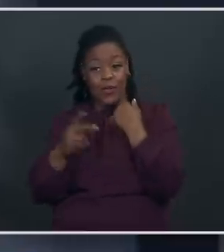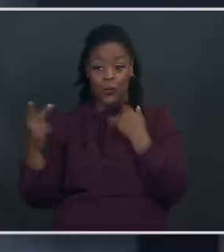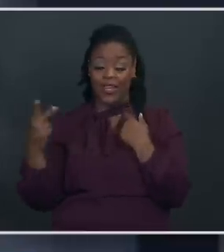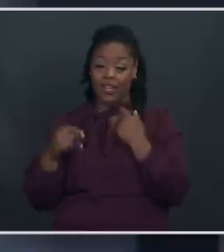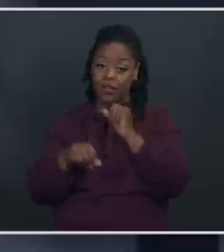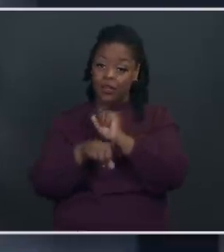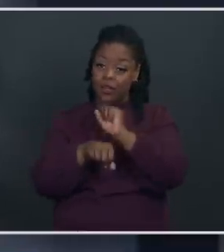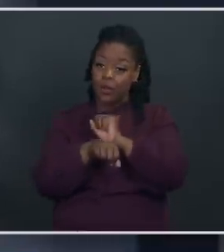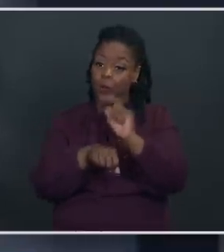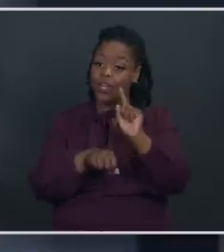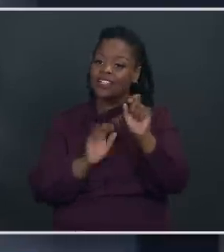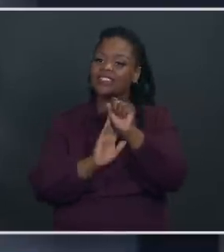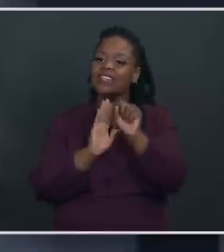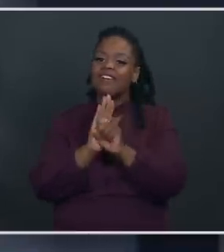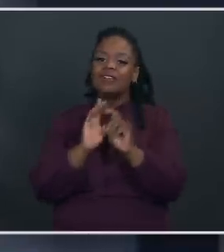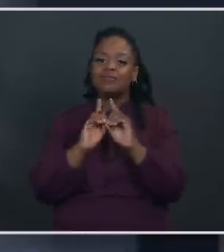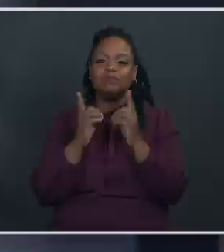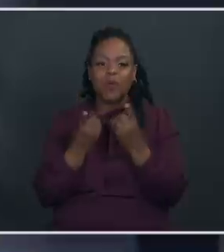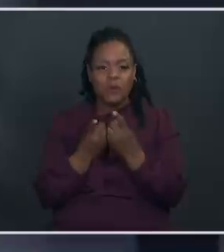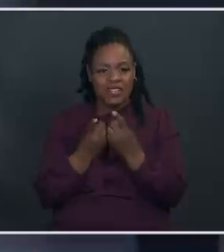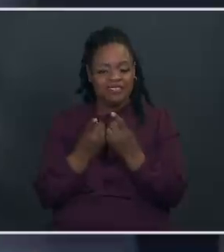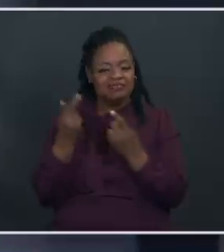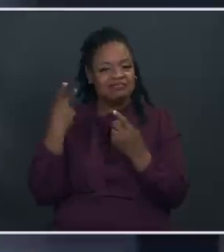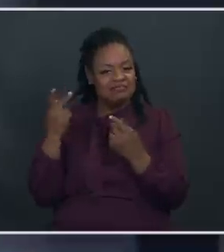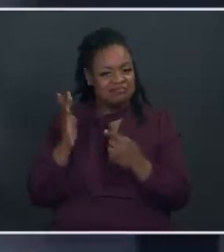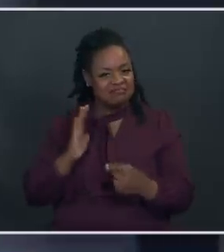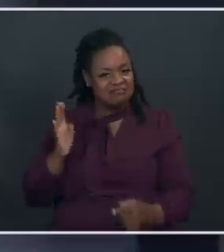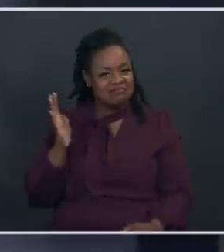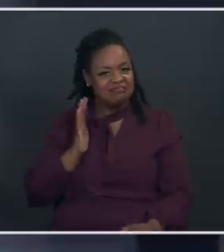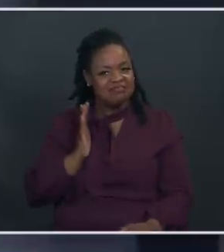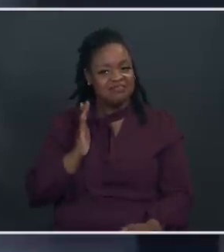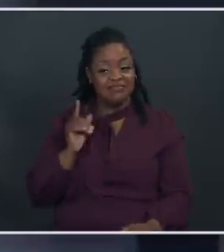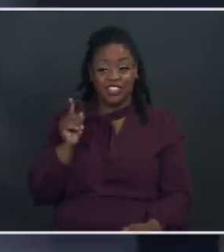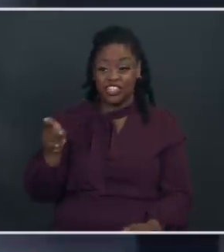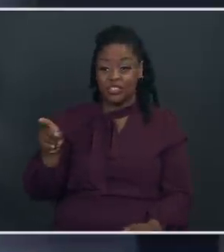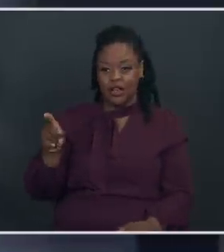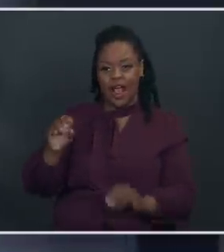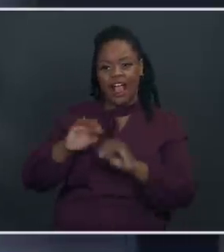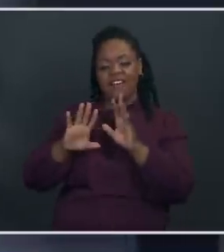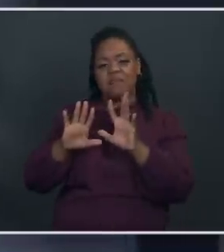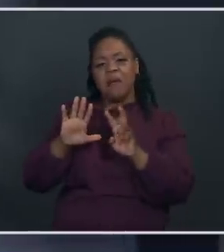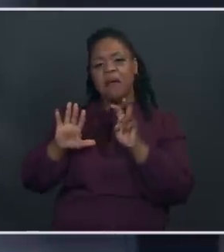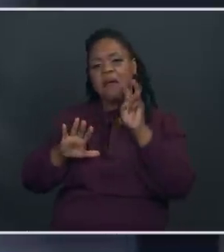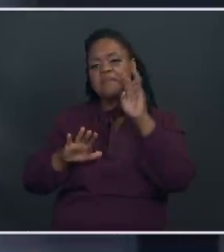She's traded up, obviously, but she has not given away